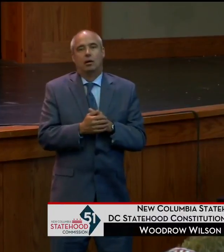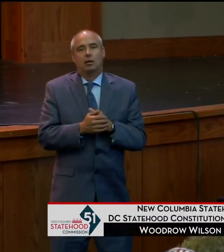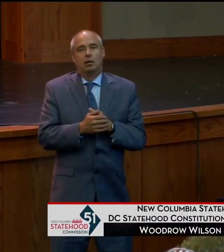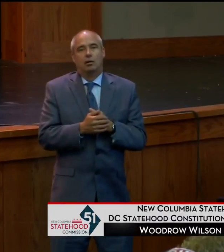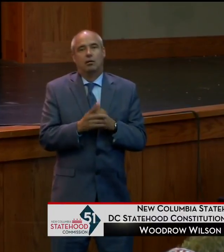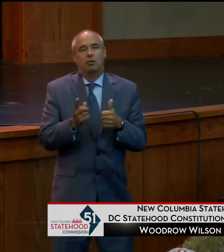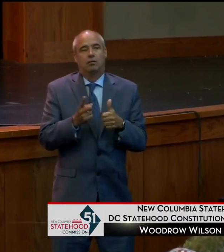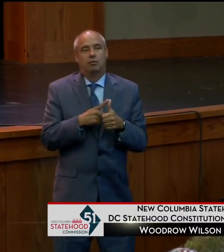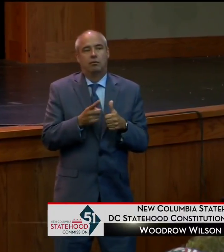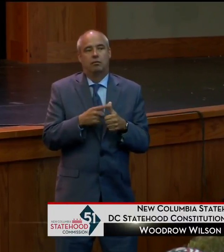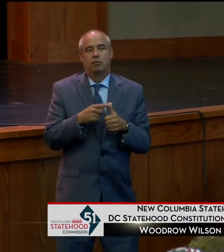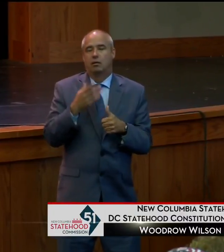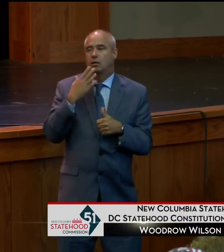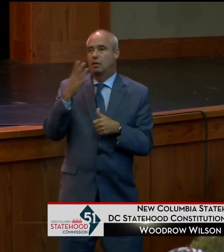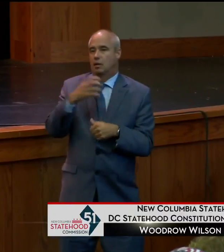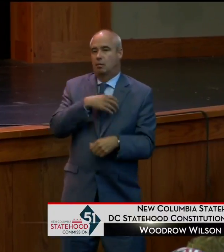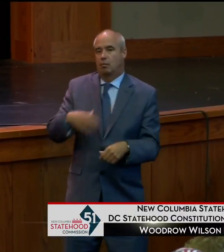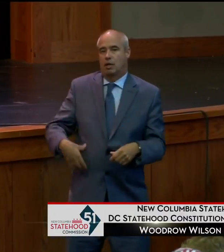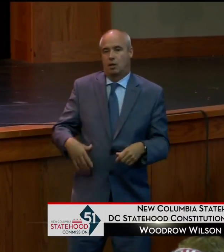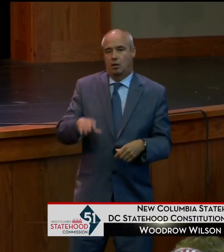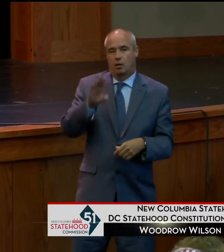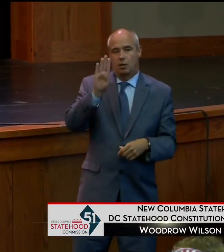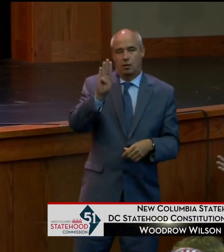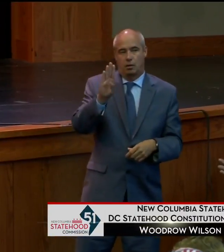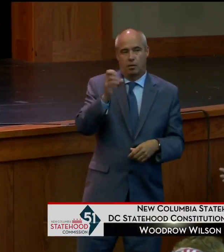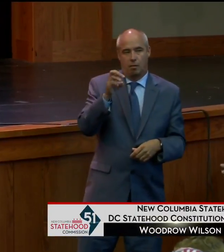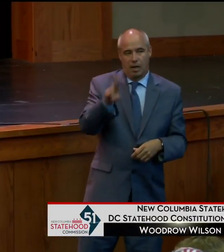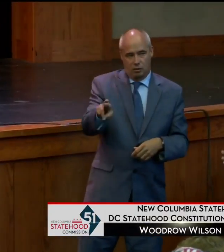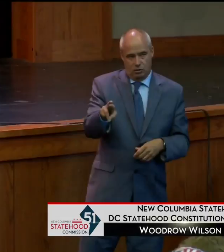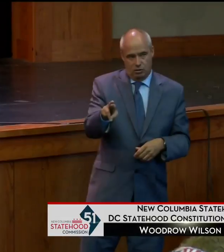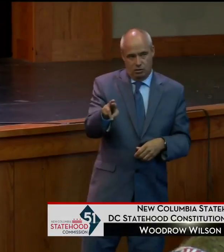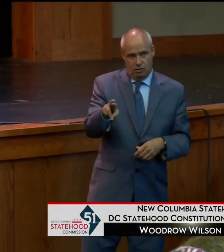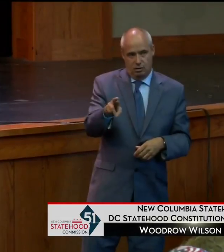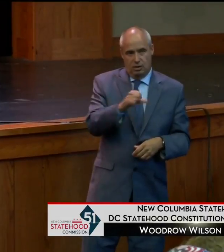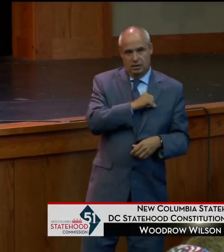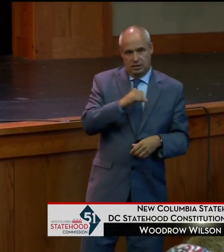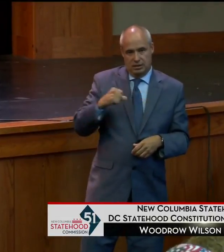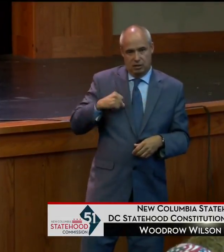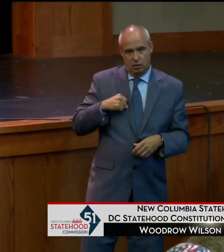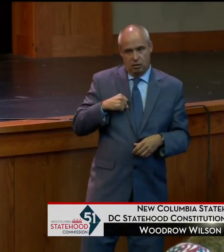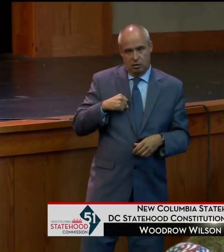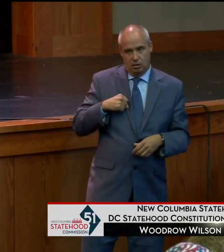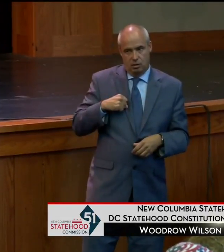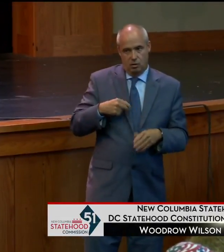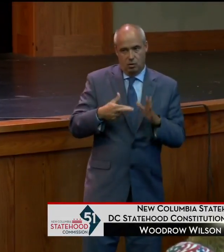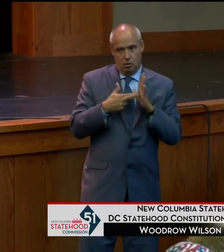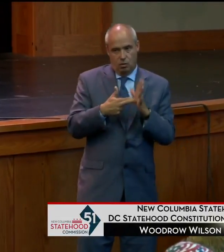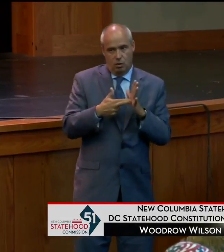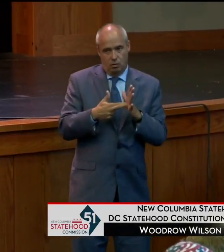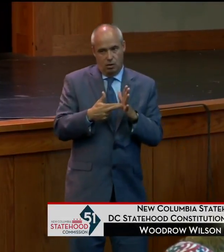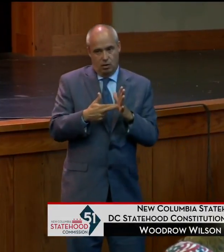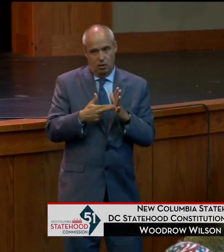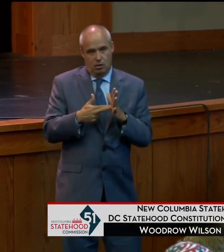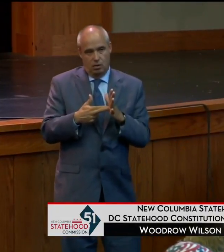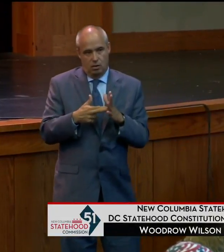FIRST I WANT TO THANK MAYOR BOWSER AND THE COUNCIL AND OUR CENTERS AND REPRESENTATIVES FOR THIS OPPORTUNITY TO ENGAGE IN